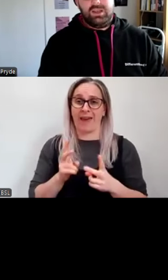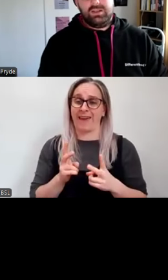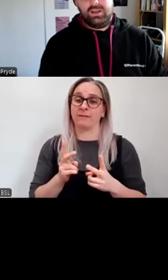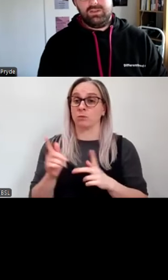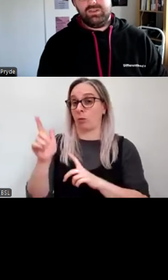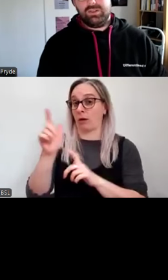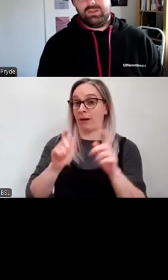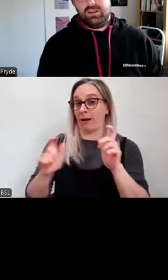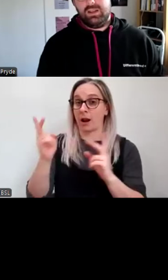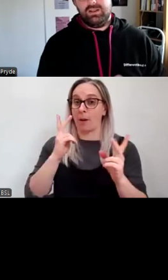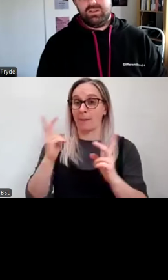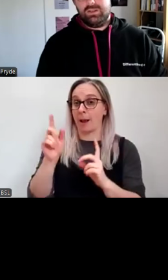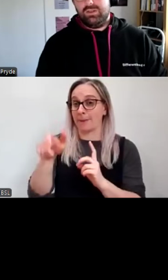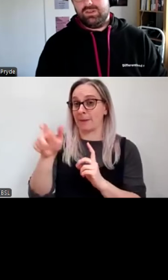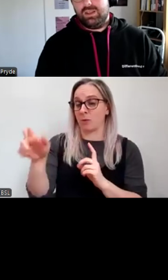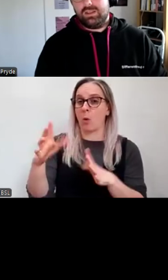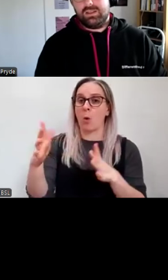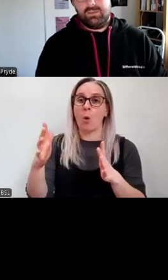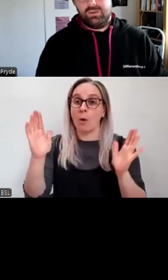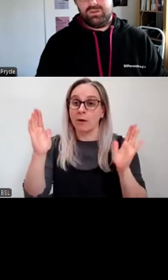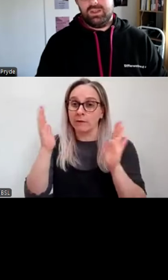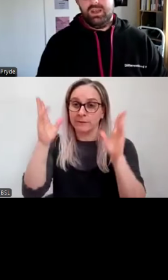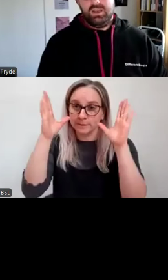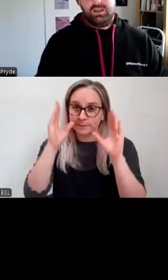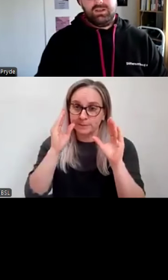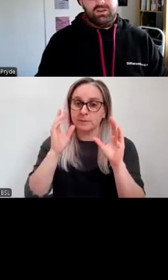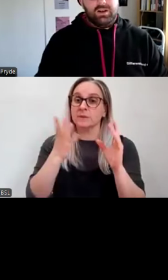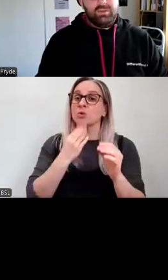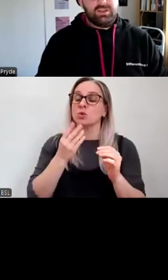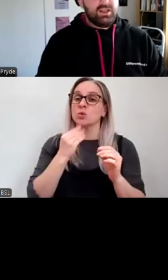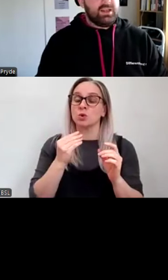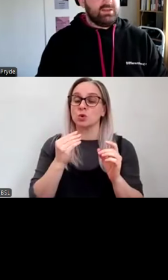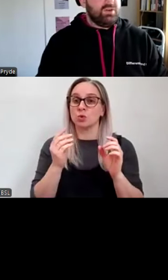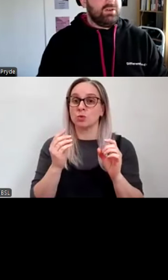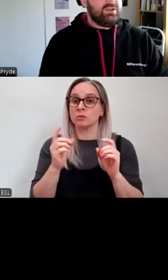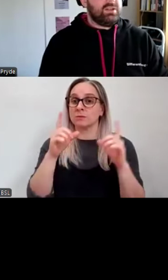is to introduce indicators. Use things like symbols and clear error message text and borders